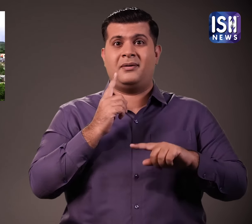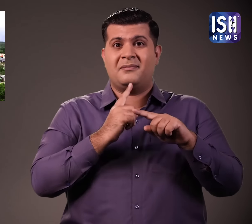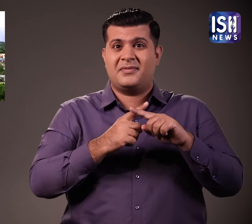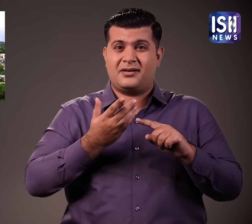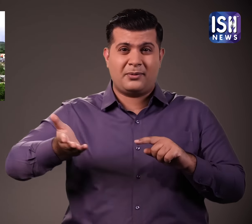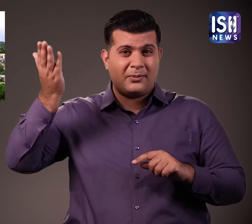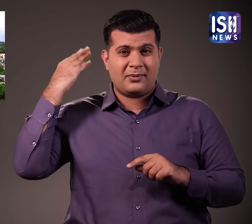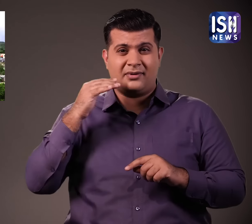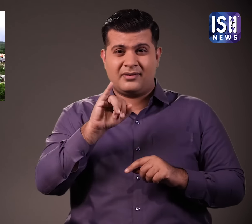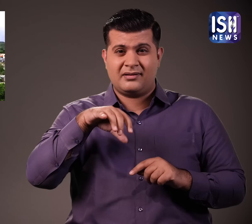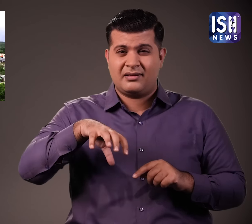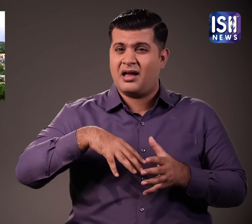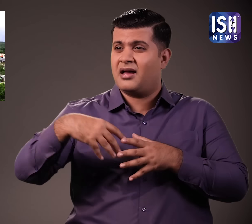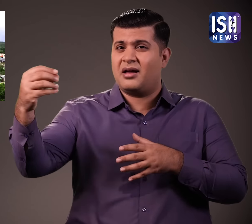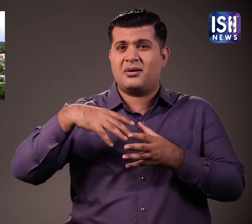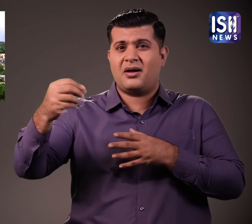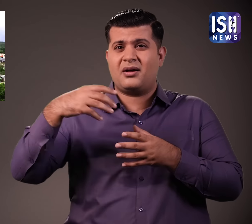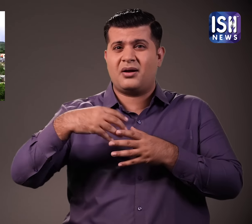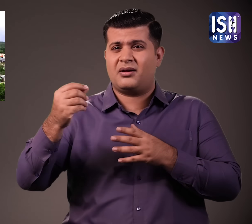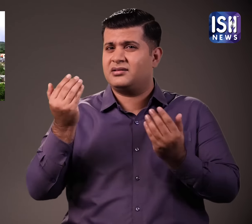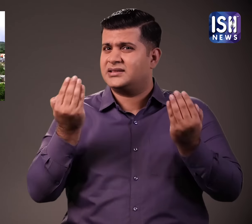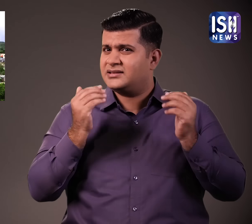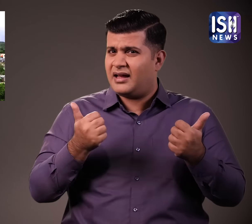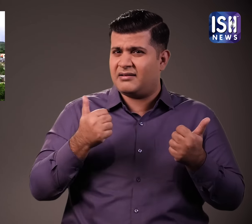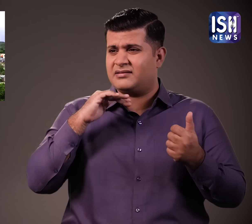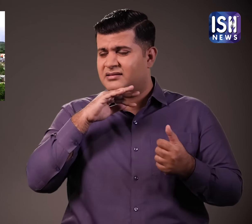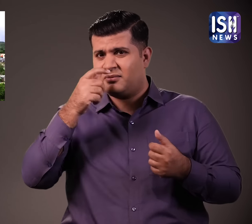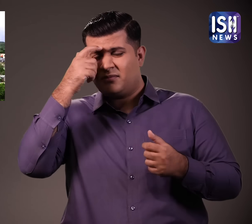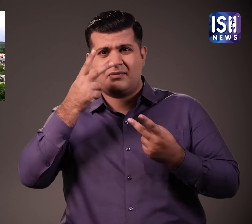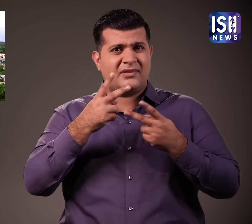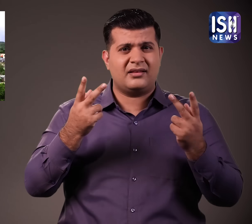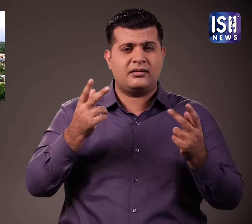Earlier people would defecate in the open and it was very unhygenic.